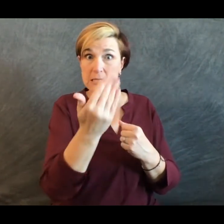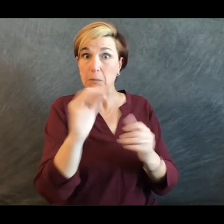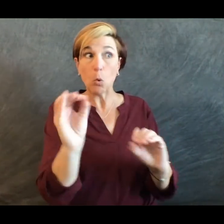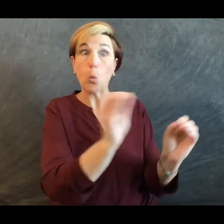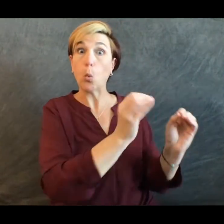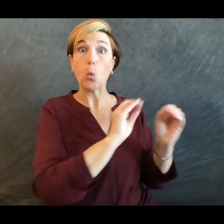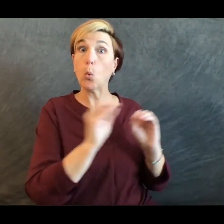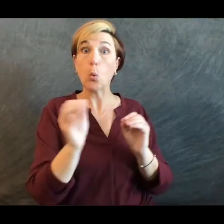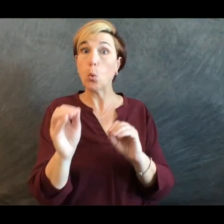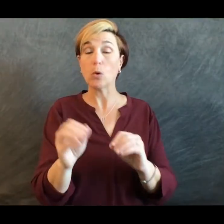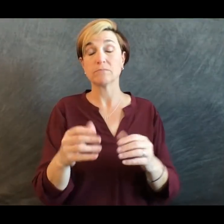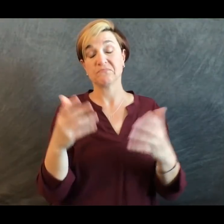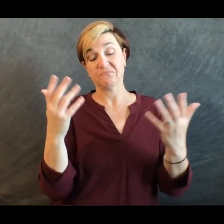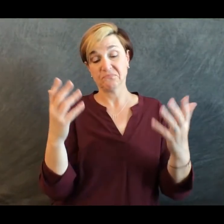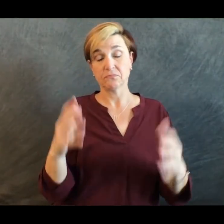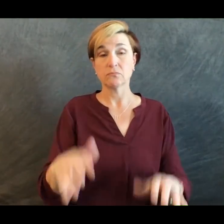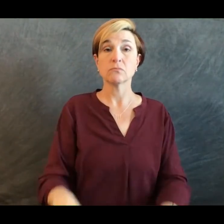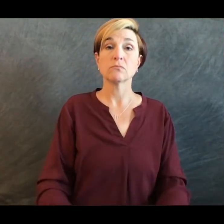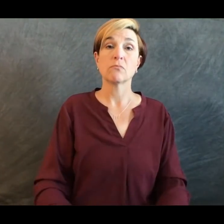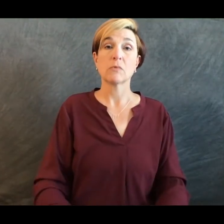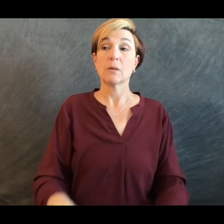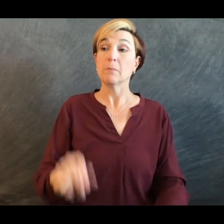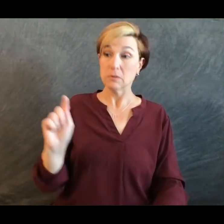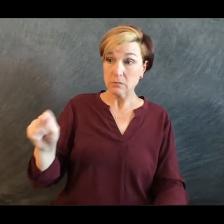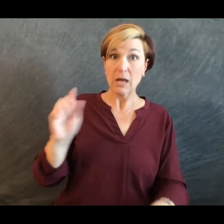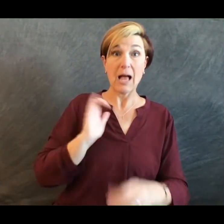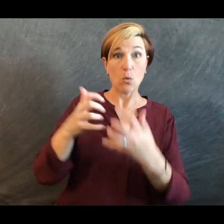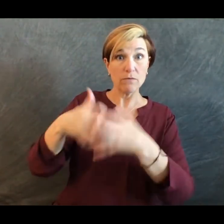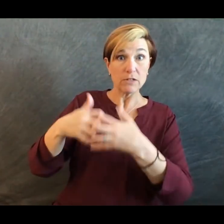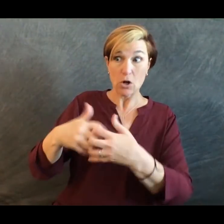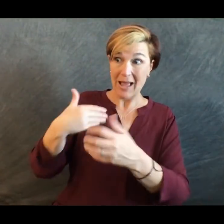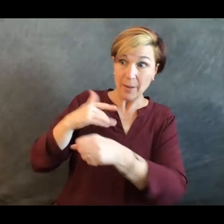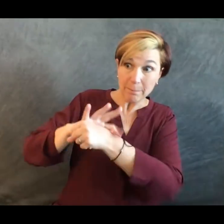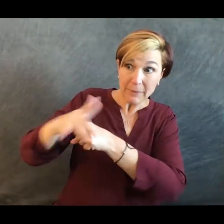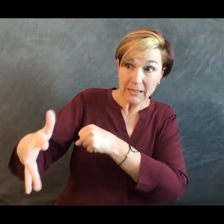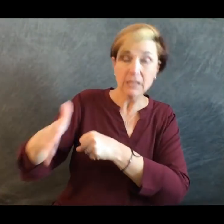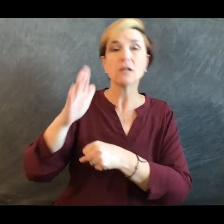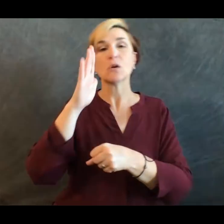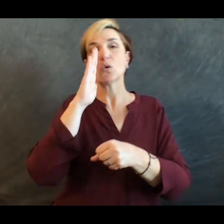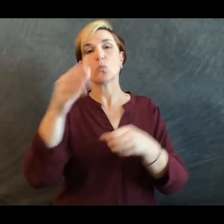for help they need ventilators and there are no position to build ventilators we